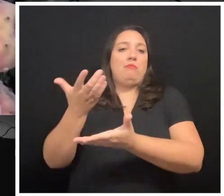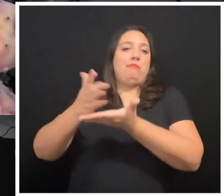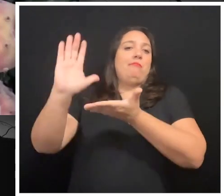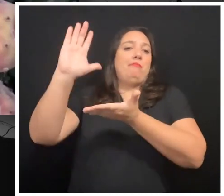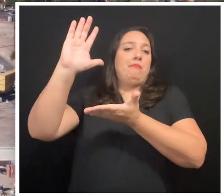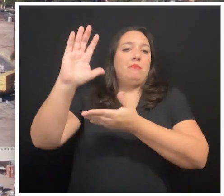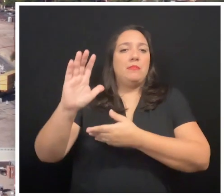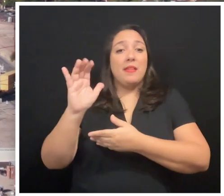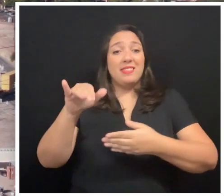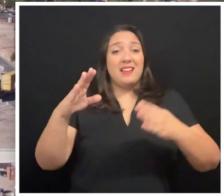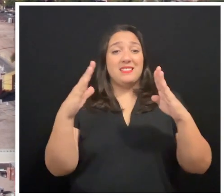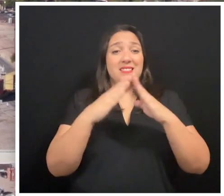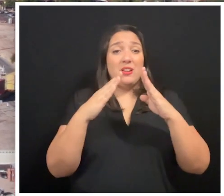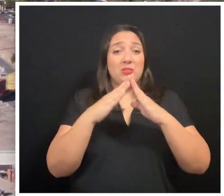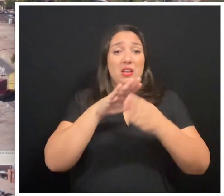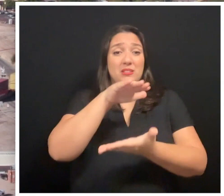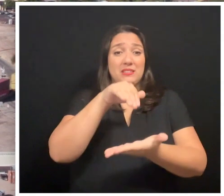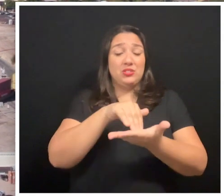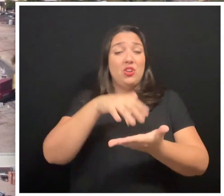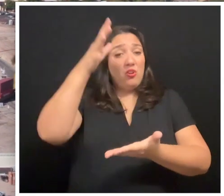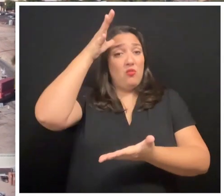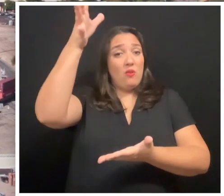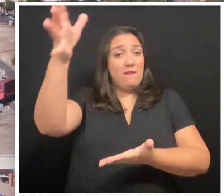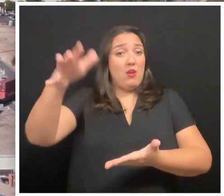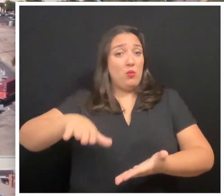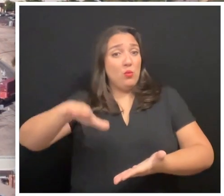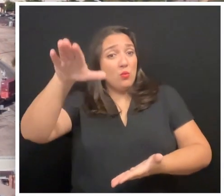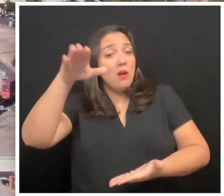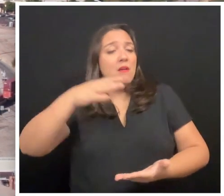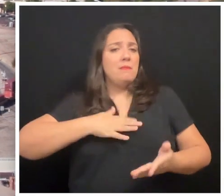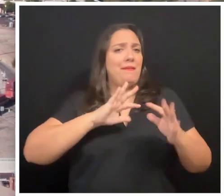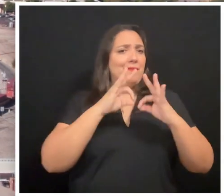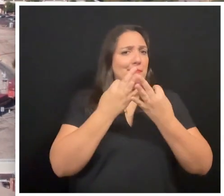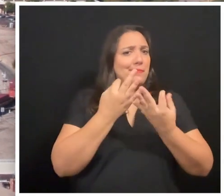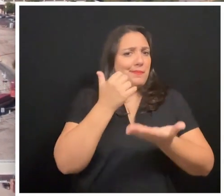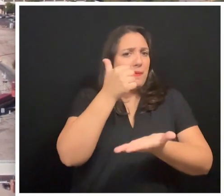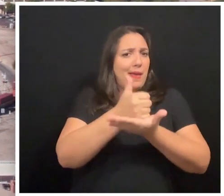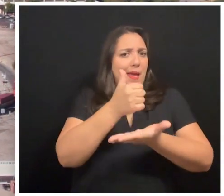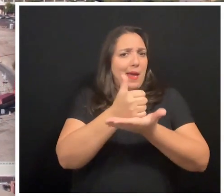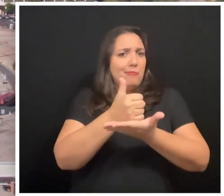And so this downtown center that my grandfather grew up in that my family you know kind of helped create,